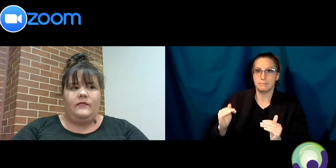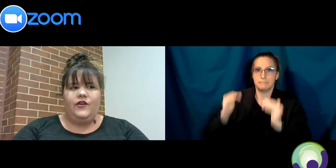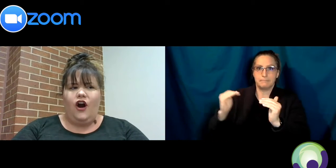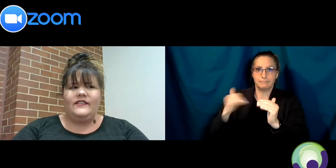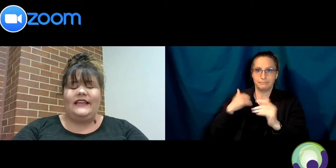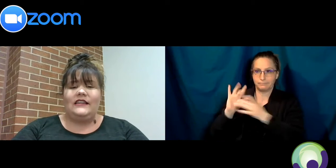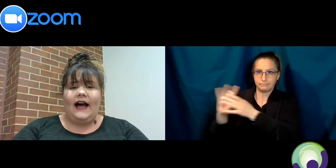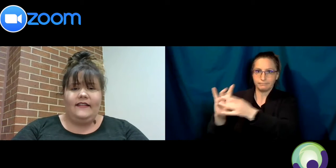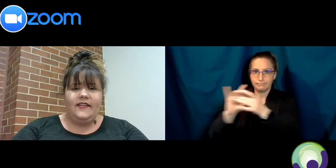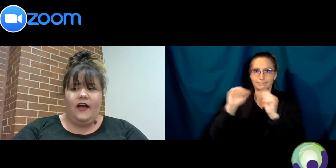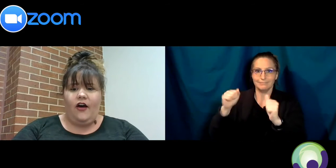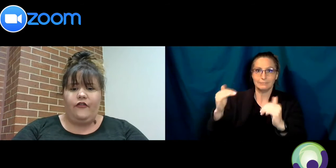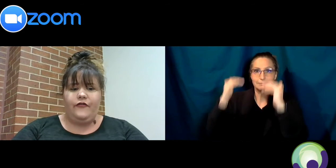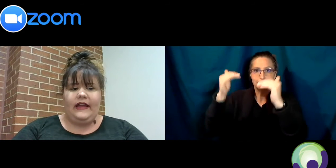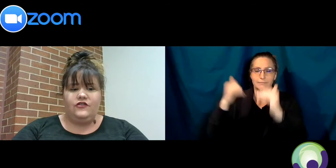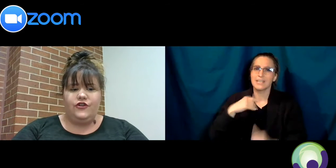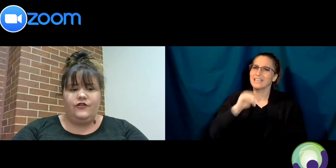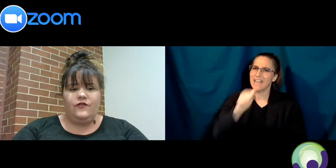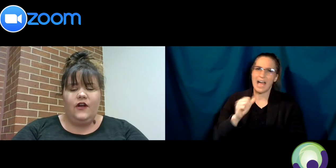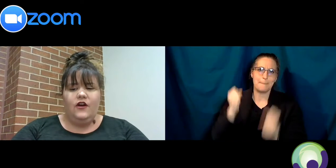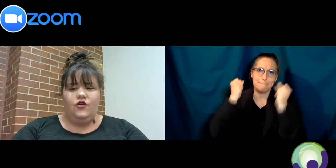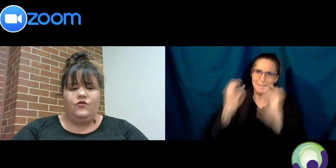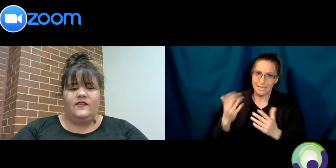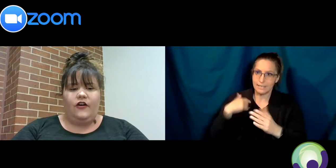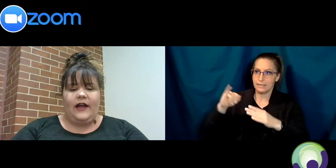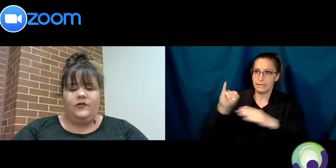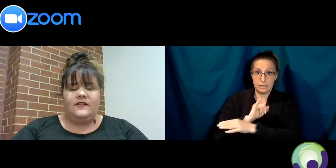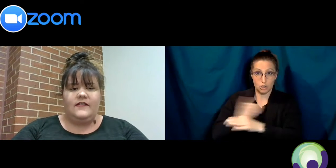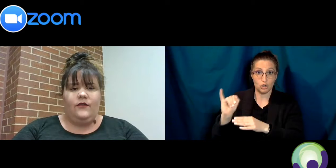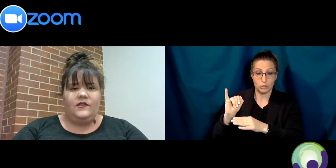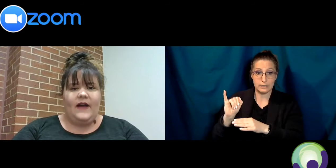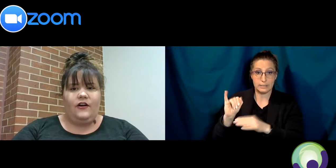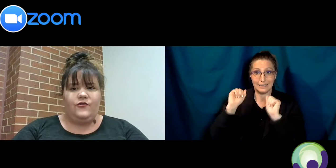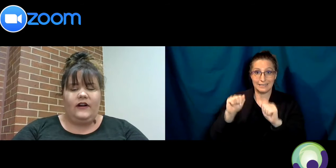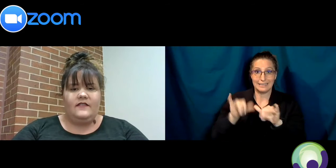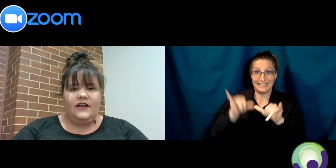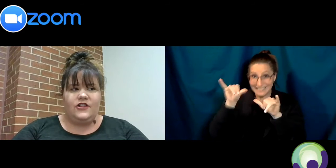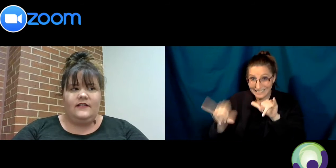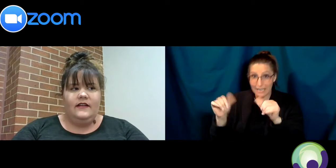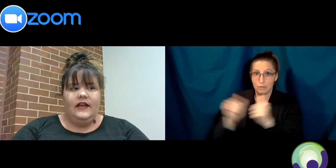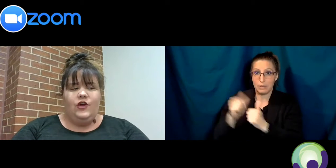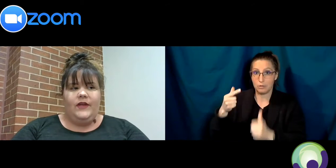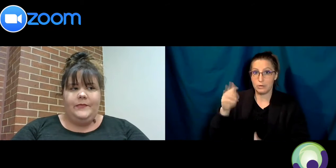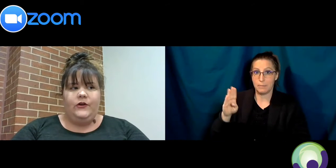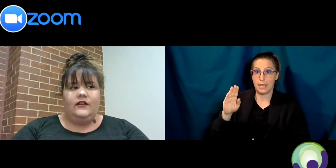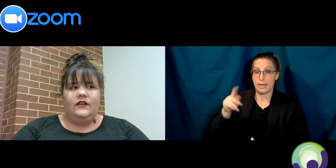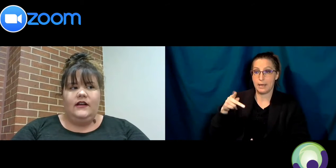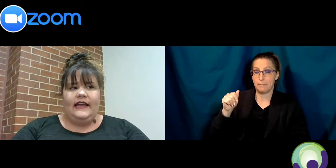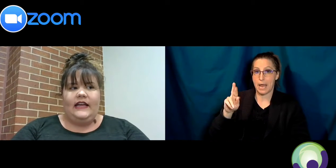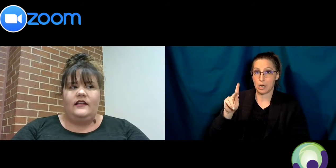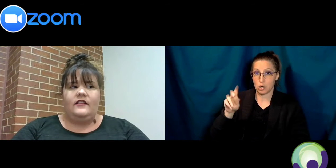There aren't a lot of interns who are able to stay with the Packers organization. People in